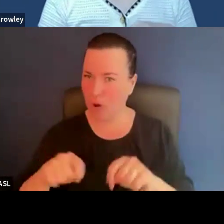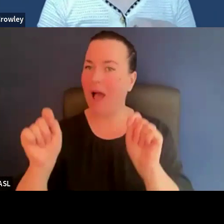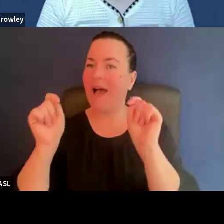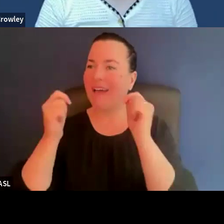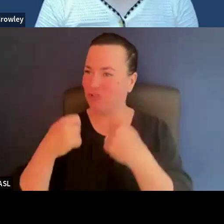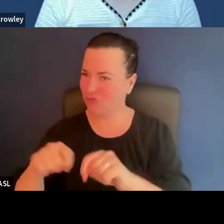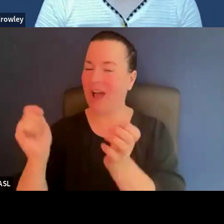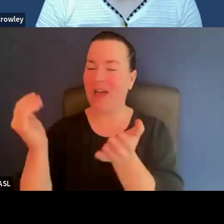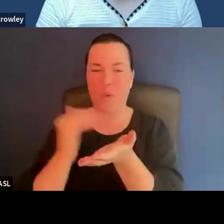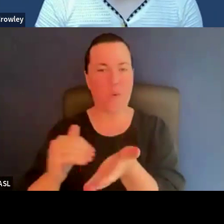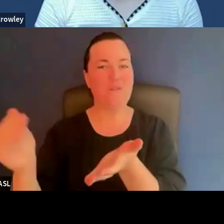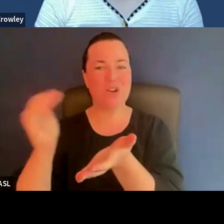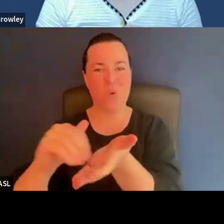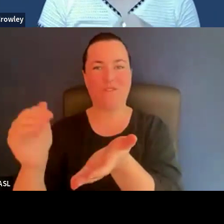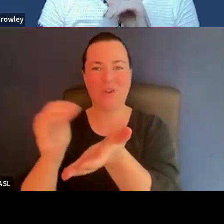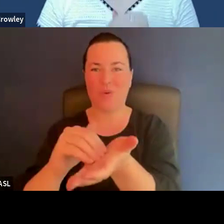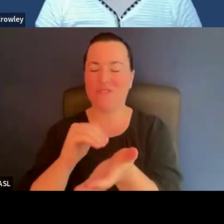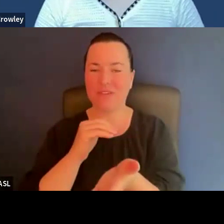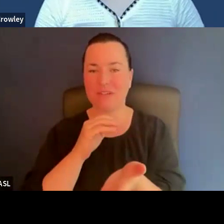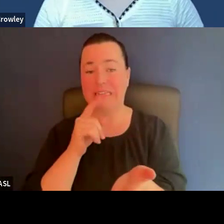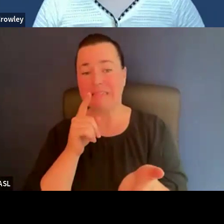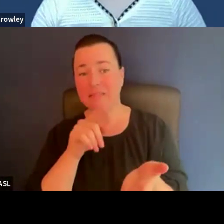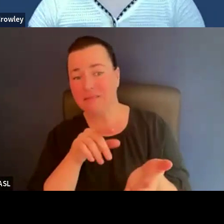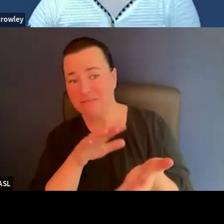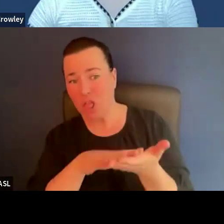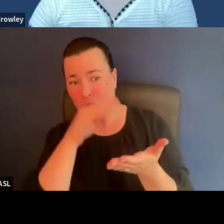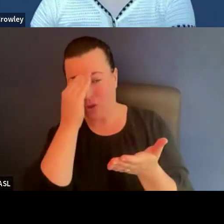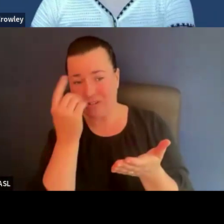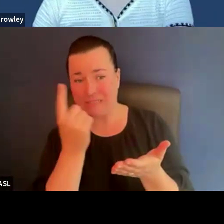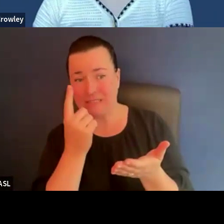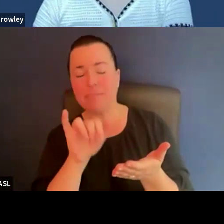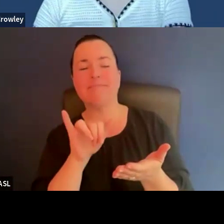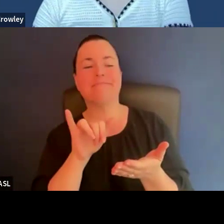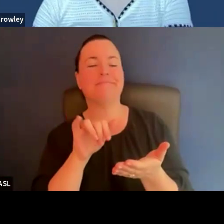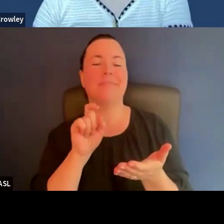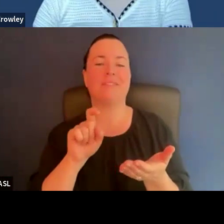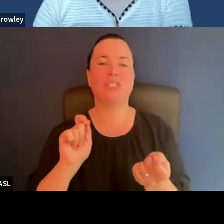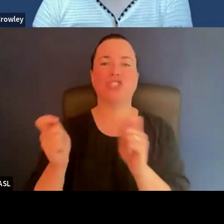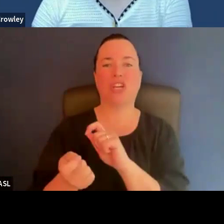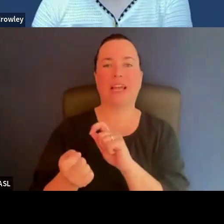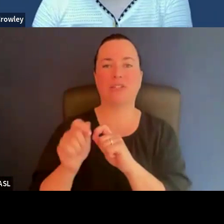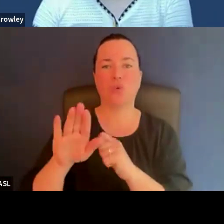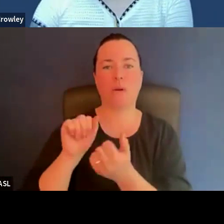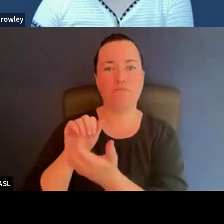And knowing when you need to readjust your methodology or how you're approaching something,